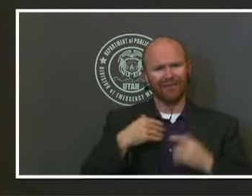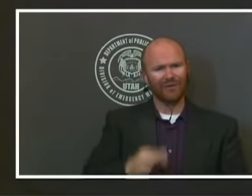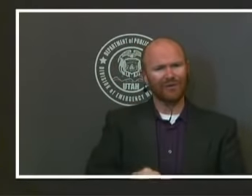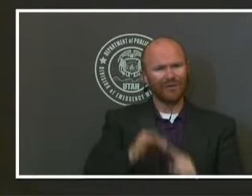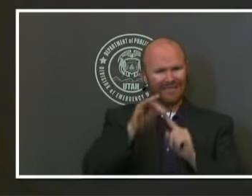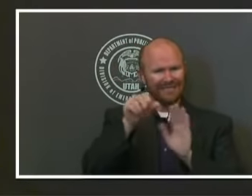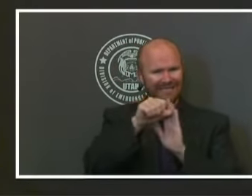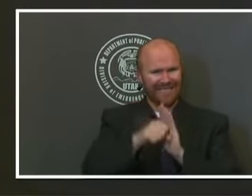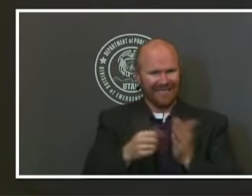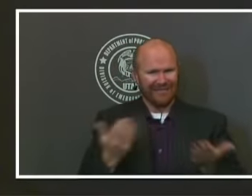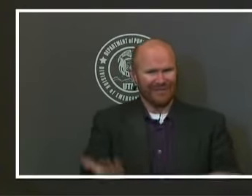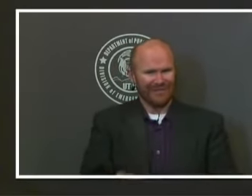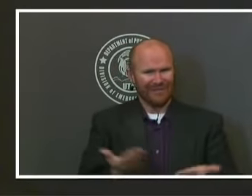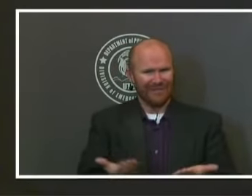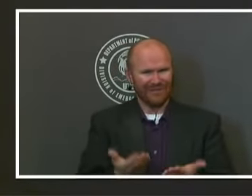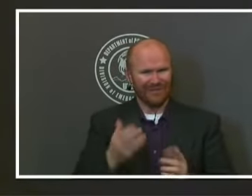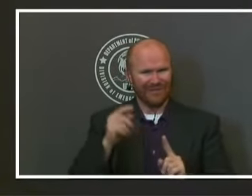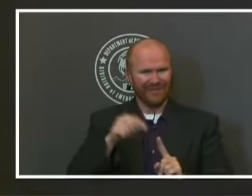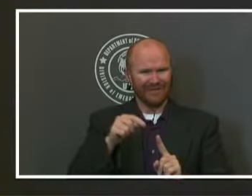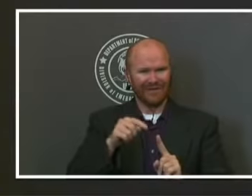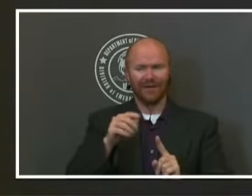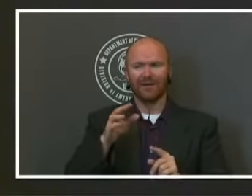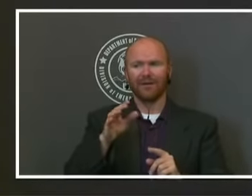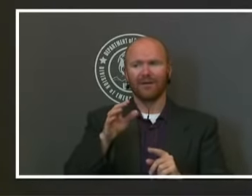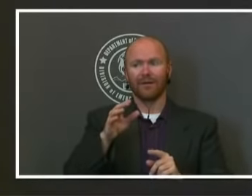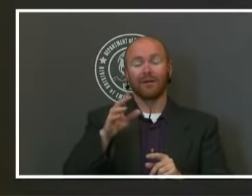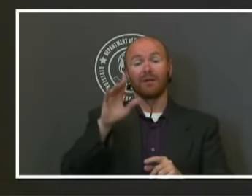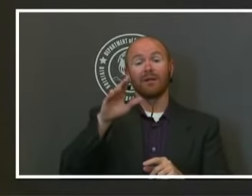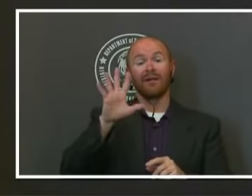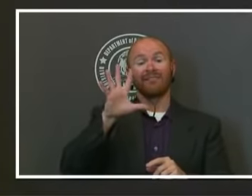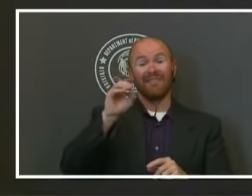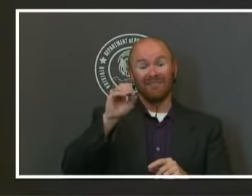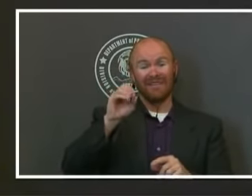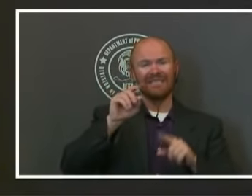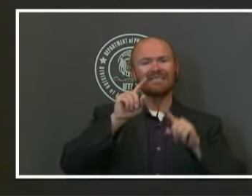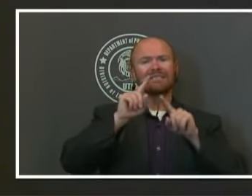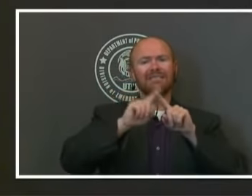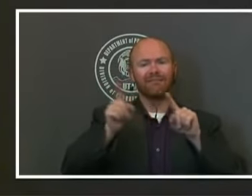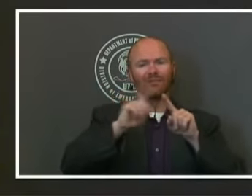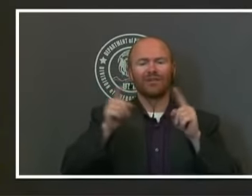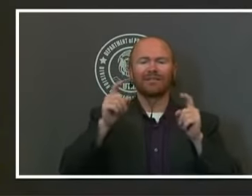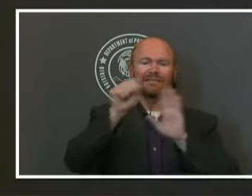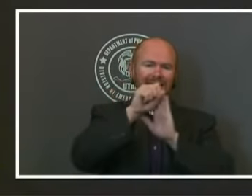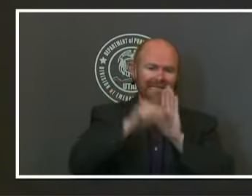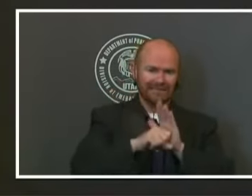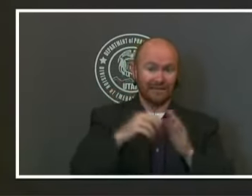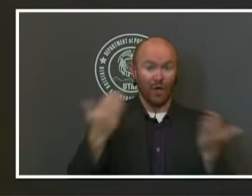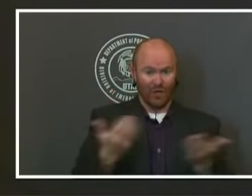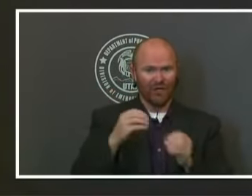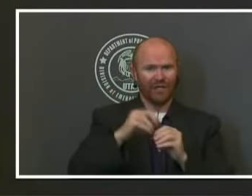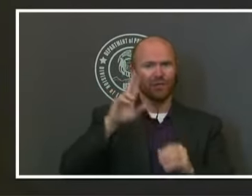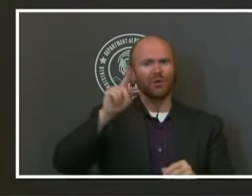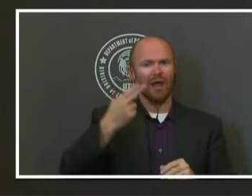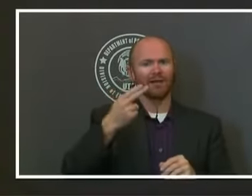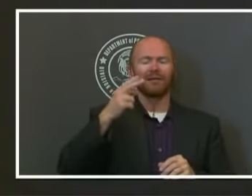States called the United States of America fifty different laboratories of democracy fifty